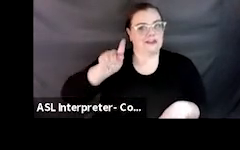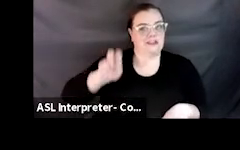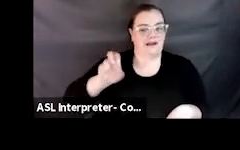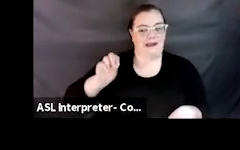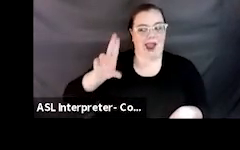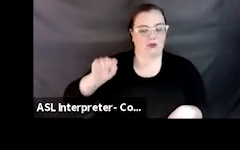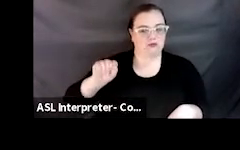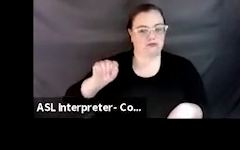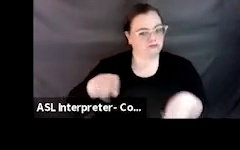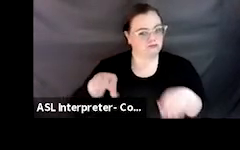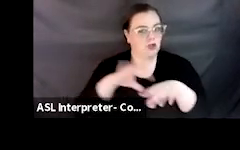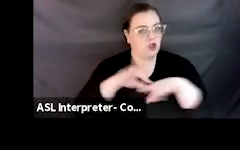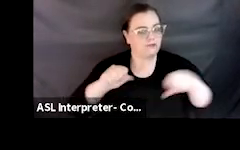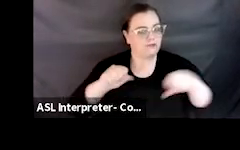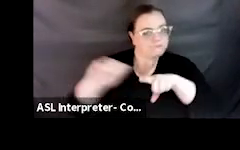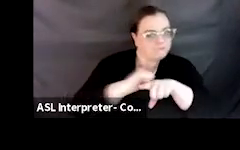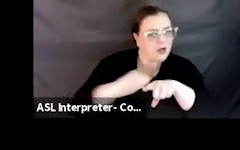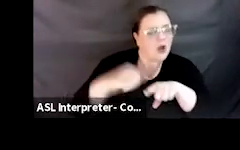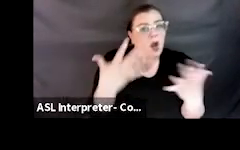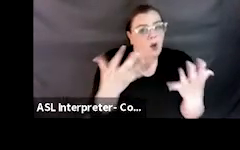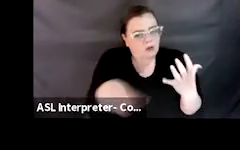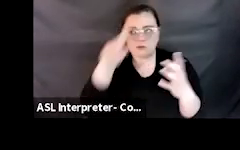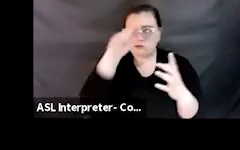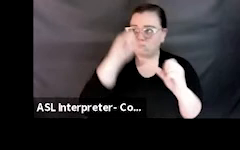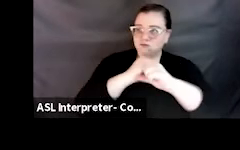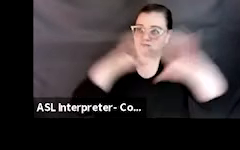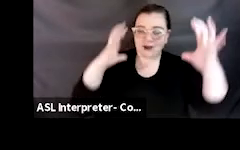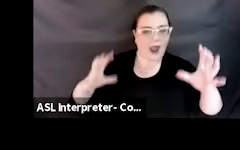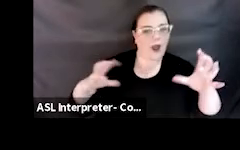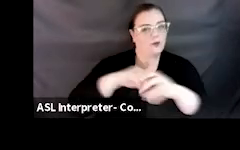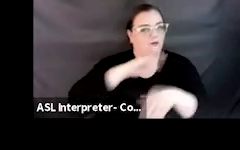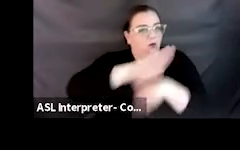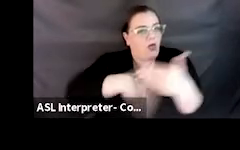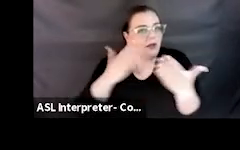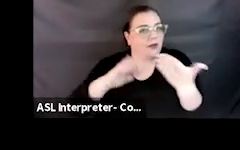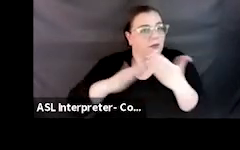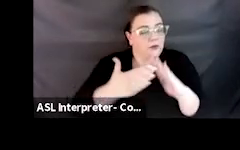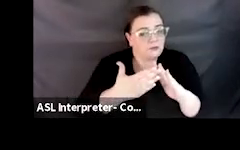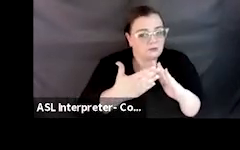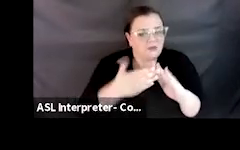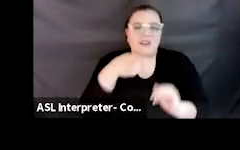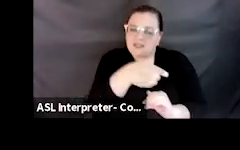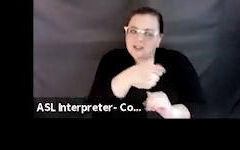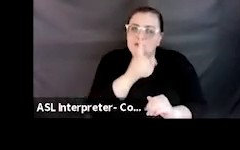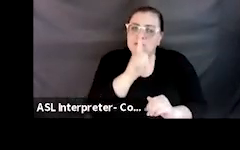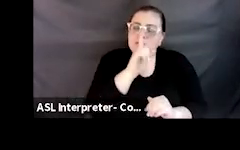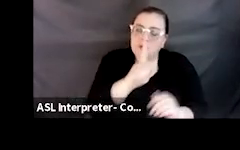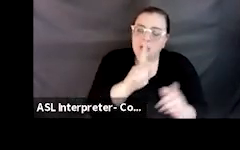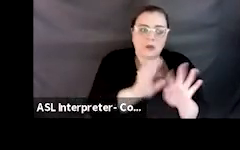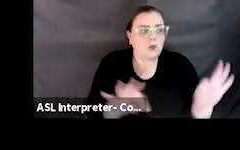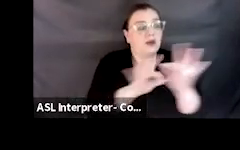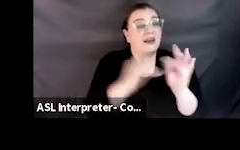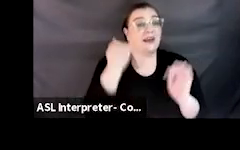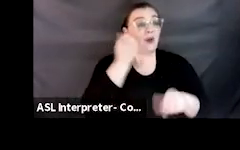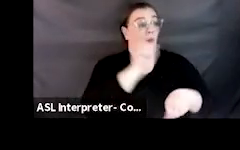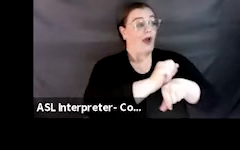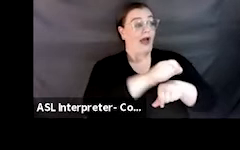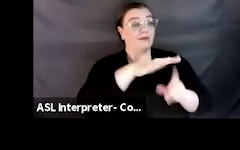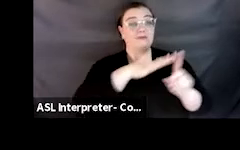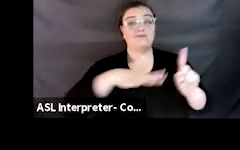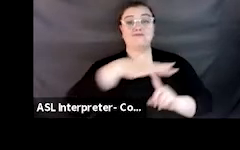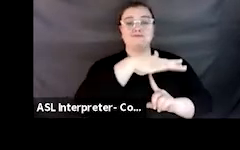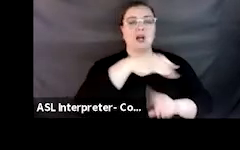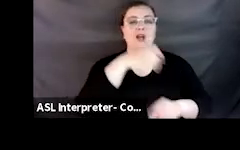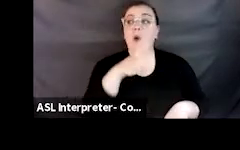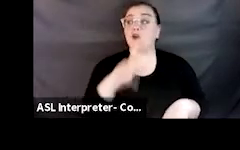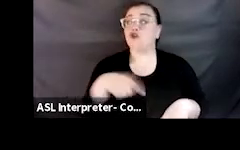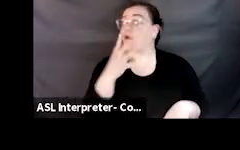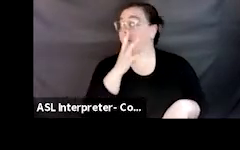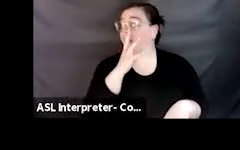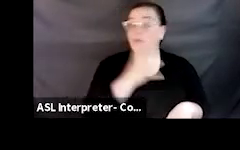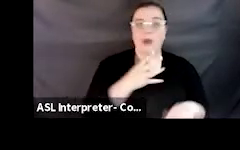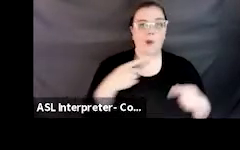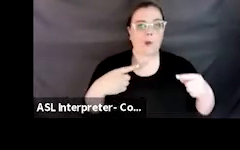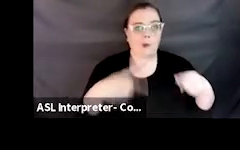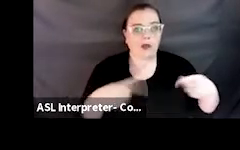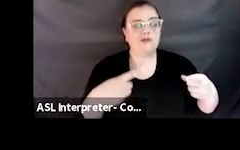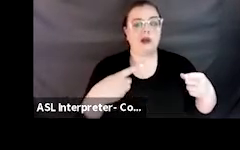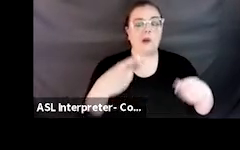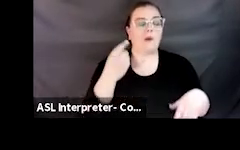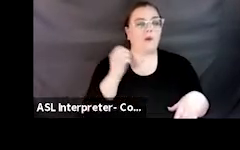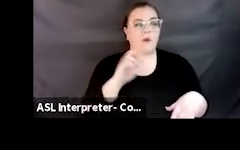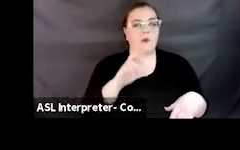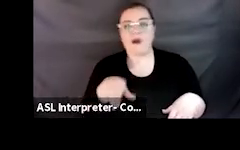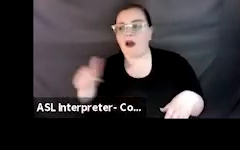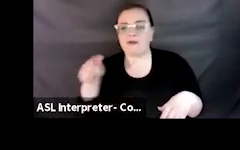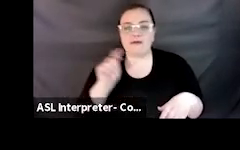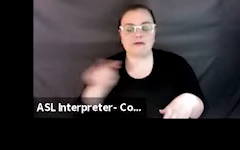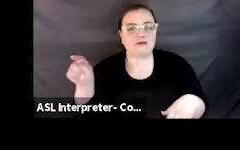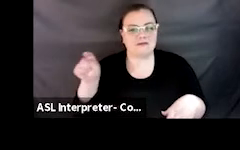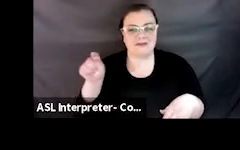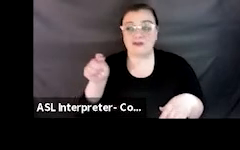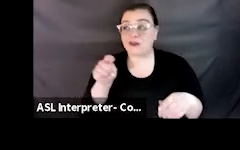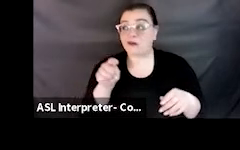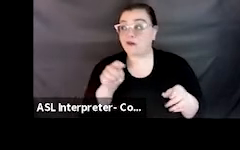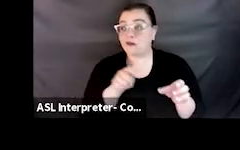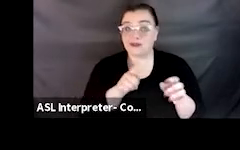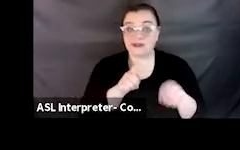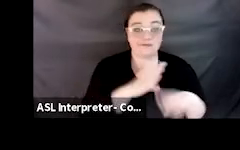Heidi Rosofsky: Everybody can ShakeOut, and we really want to be completely inclusive of the whole Community, this is particularly true you know if you're having a workplace drill or something like that don't just leave someone maybe who's in a wheelchair on a high floor or something from.